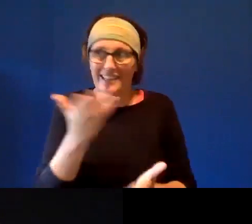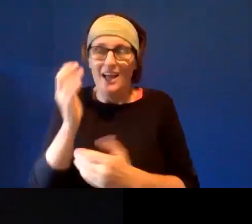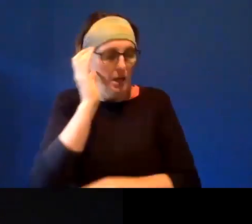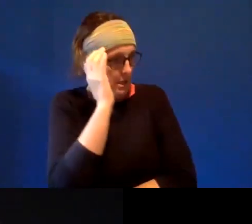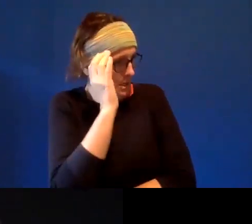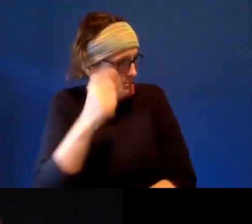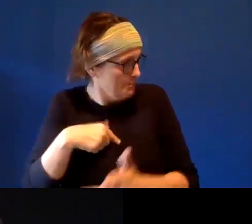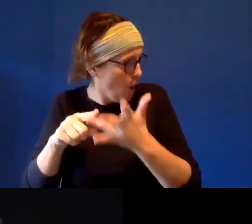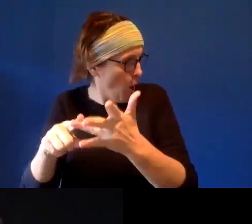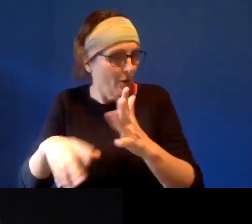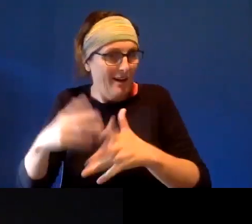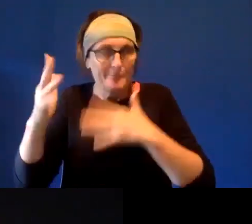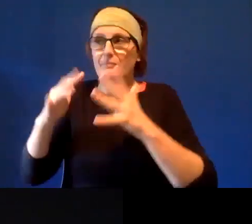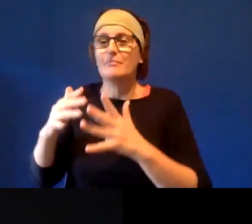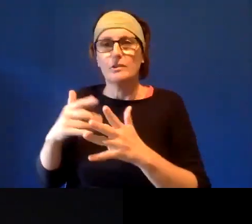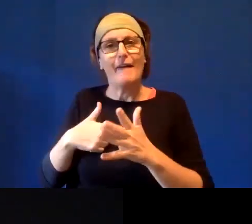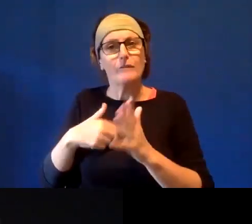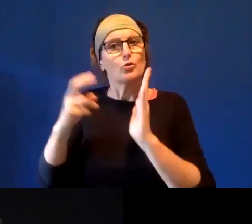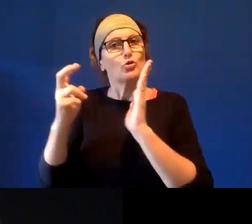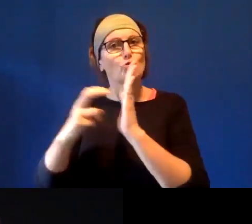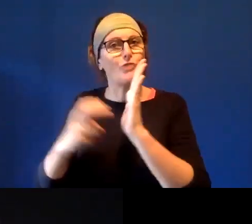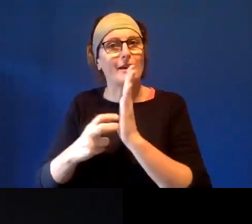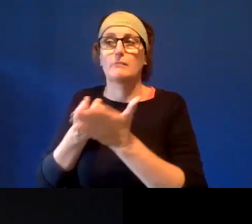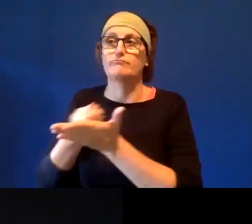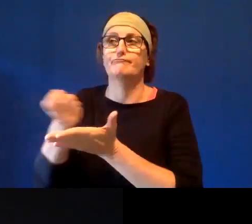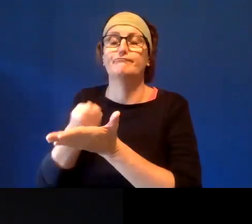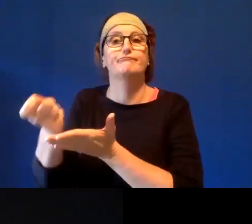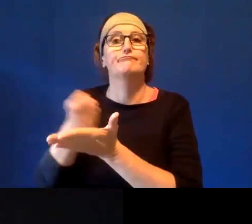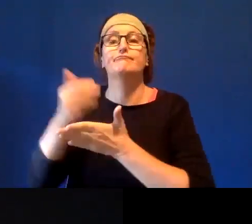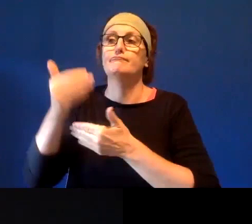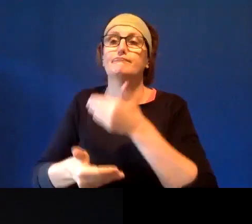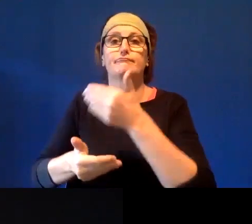in my wallet I can give do them?" Keep it formal. That is what I did.